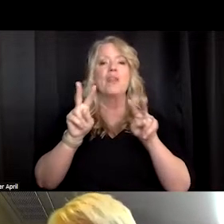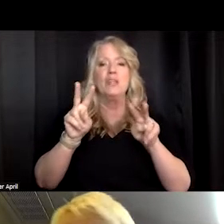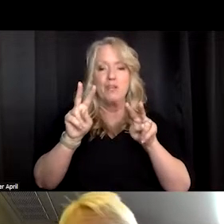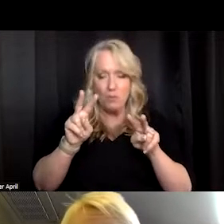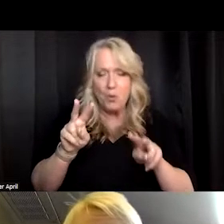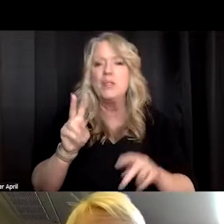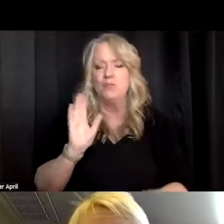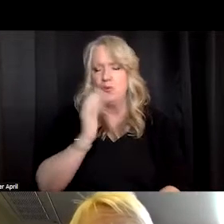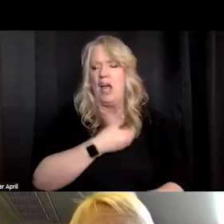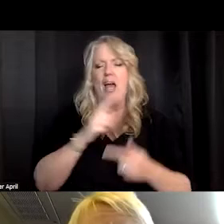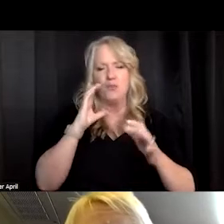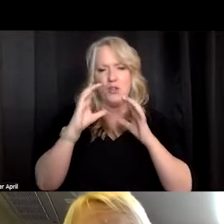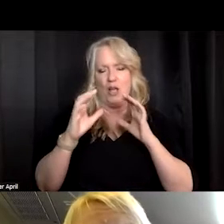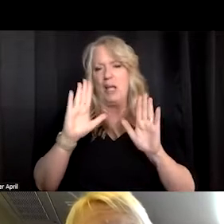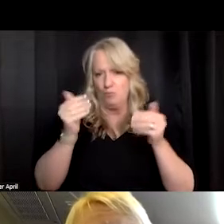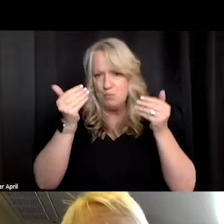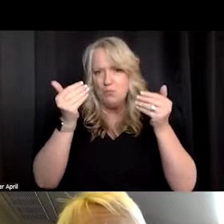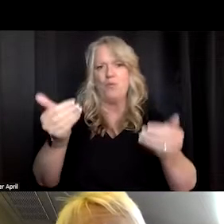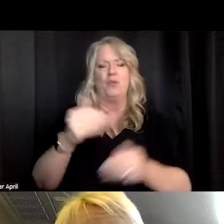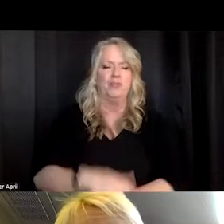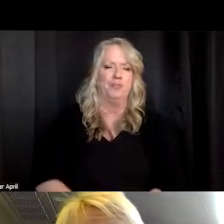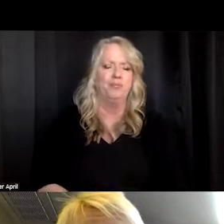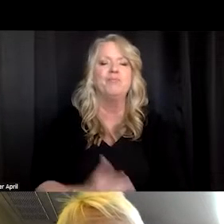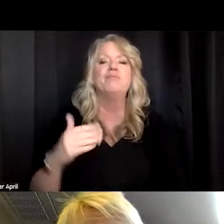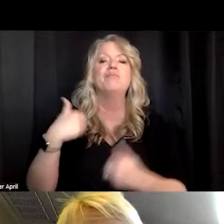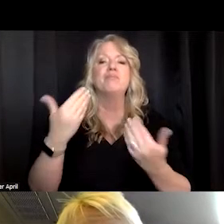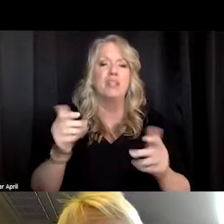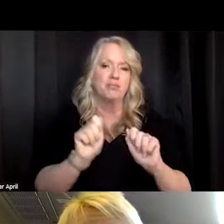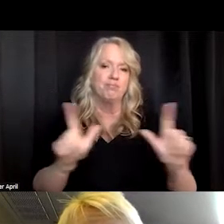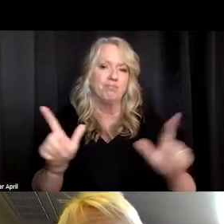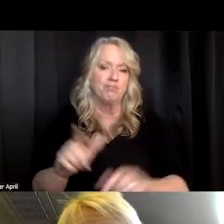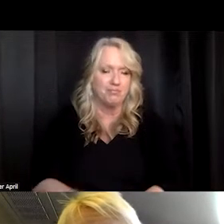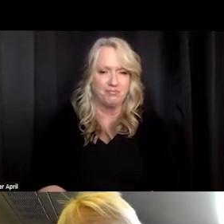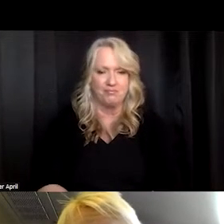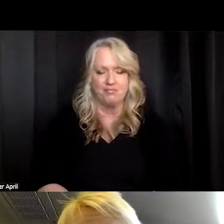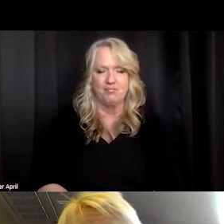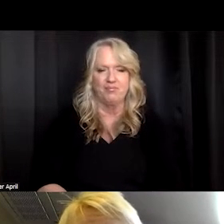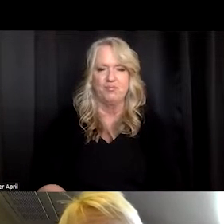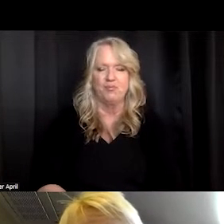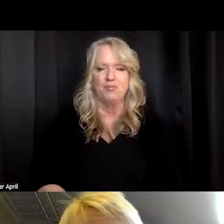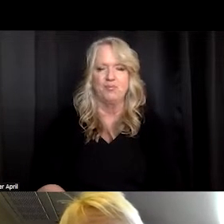A REAL TREAT TODAY. SO I AM REALLY LOOKING FORWARD TO -- OUR CONVERSATION AS WE MOVE FORWARD